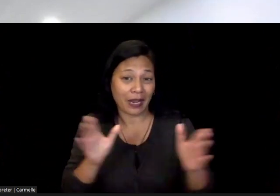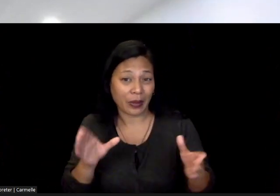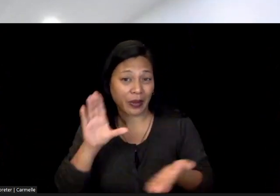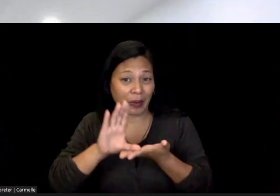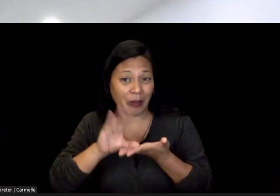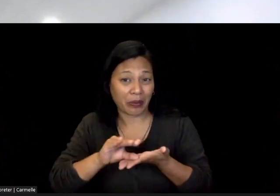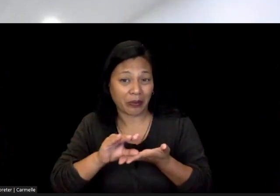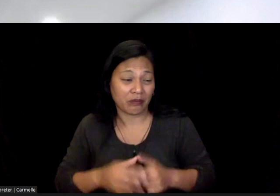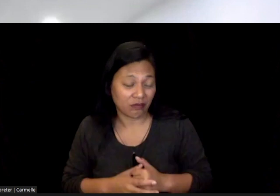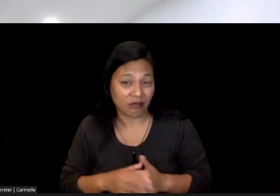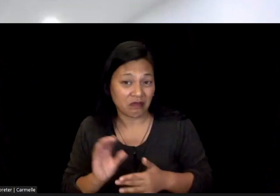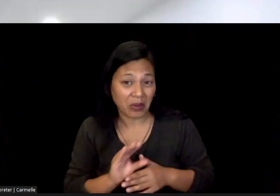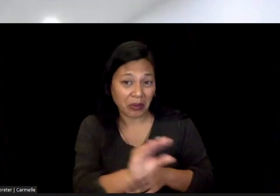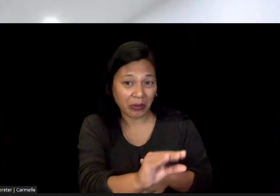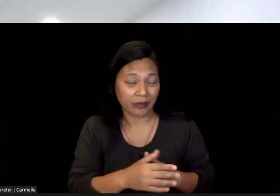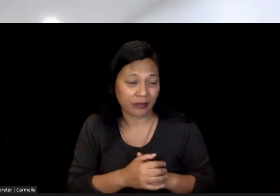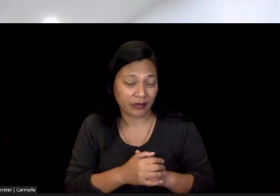carrot, just to say, start taking these meetings.